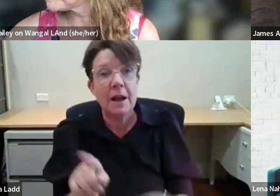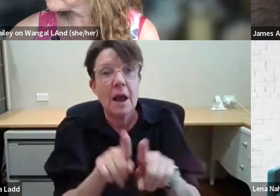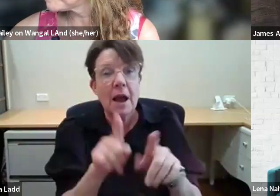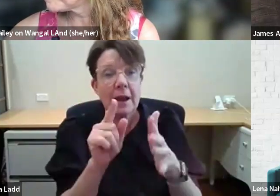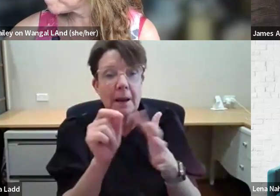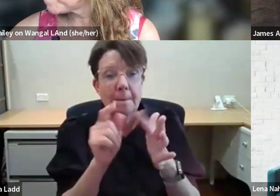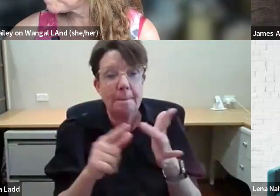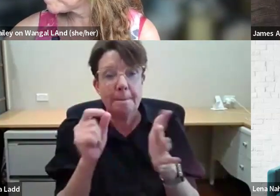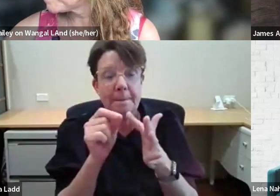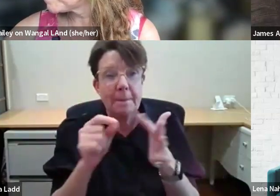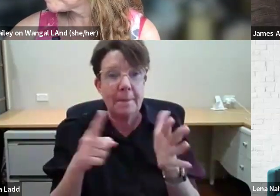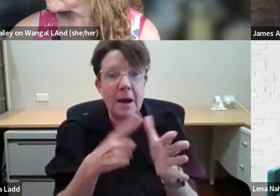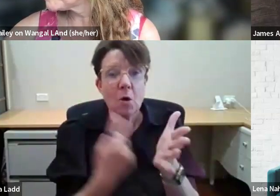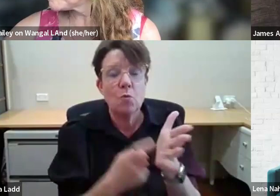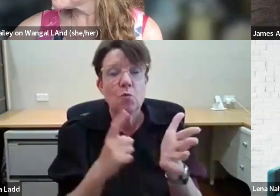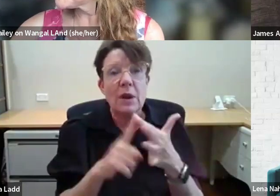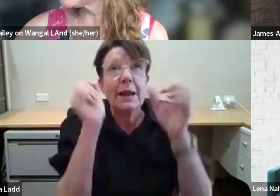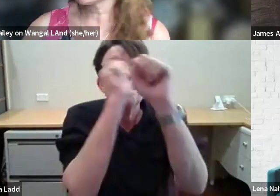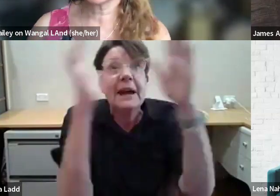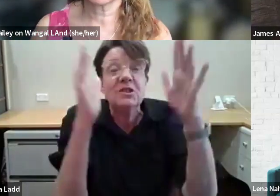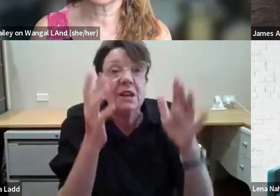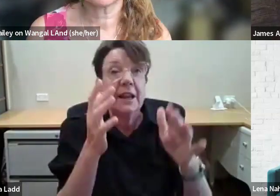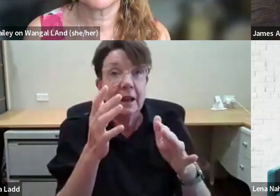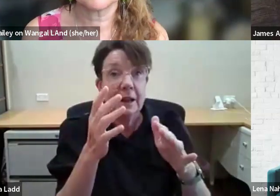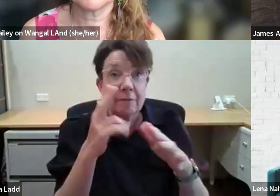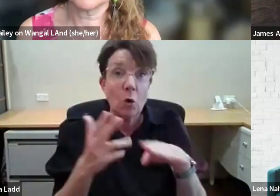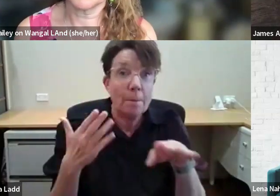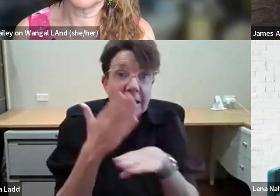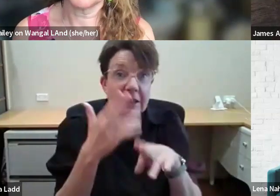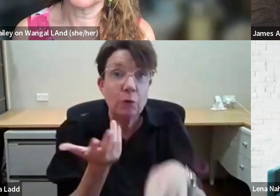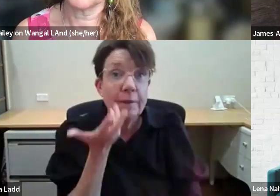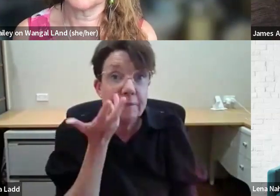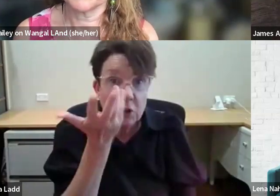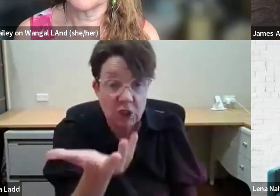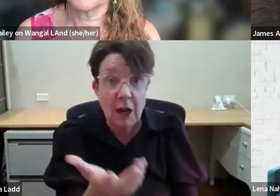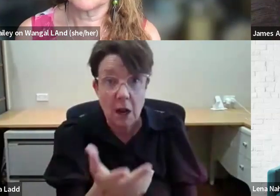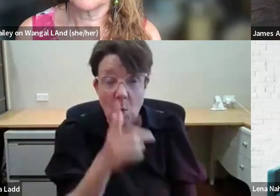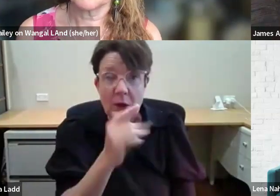can embrace the position to do special things. >> I like that you are both coming from a